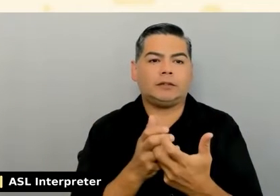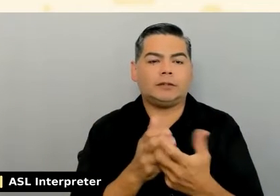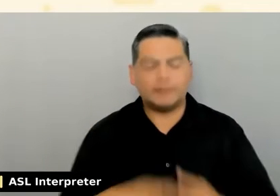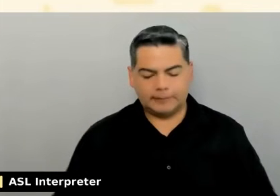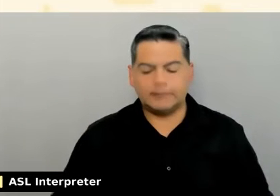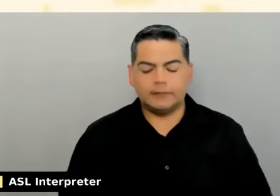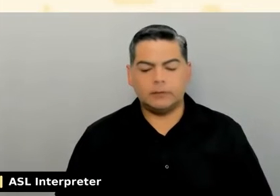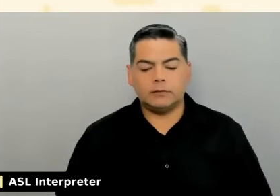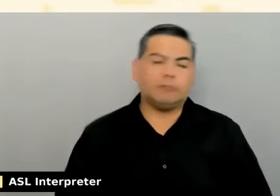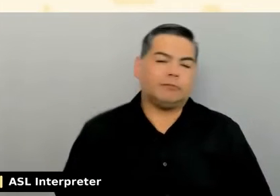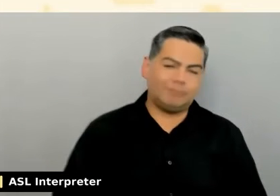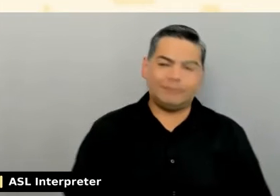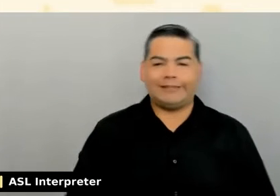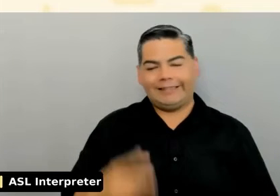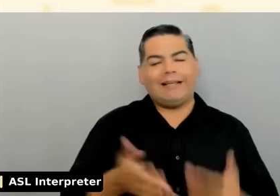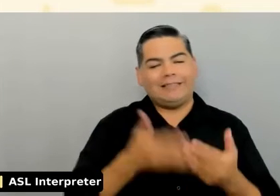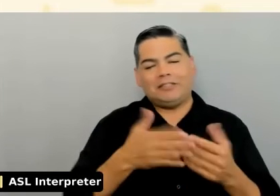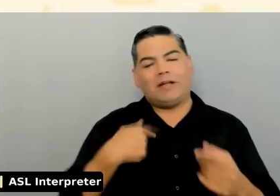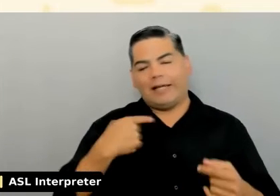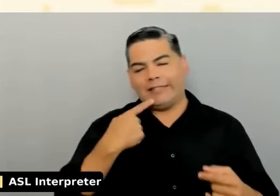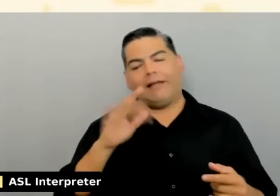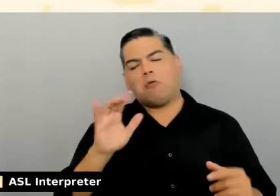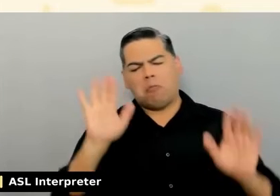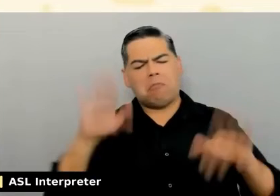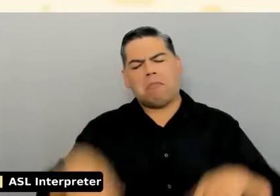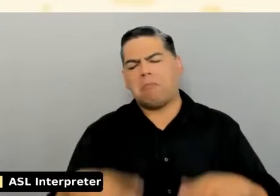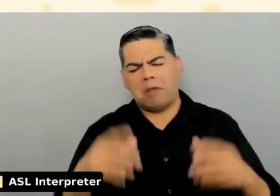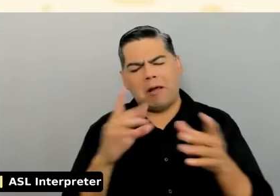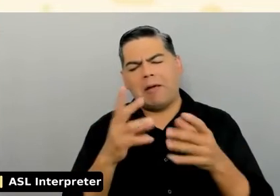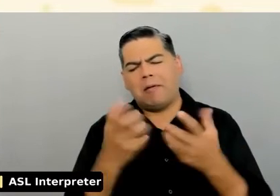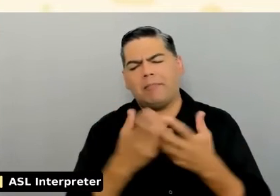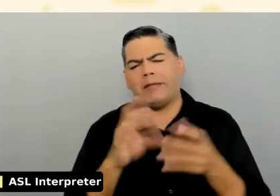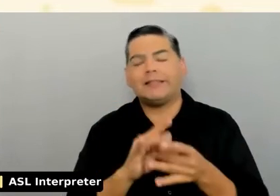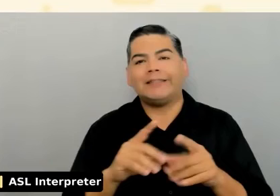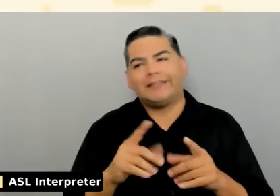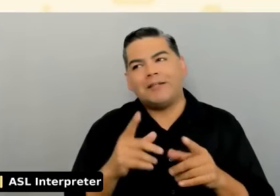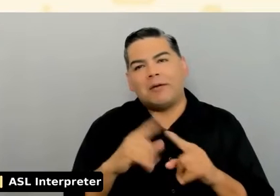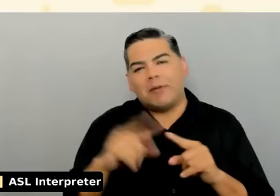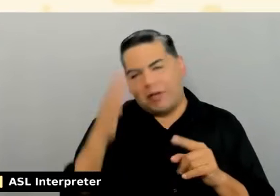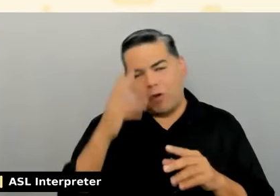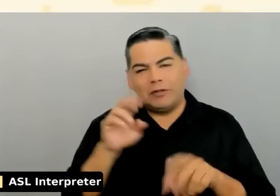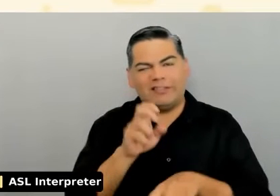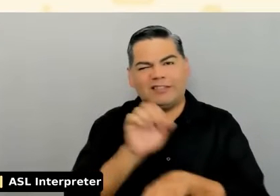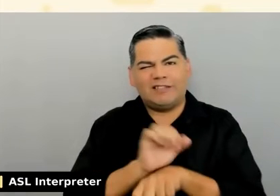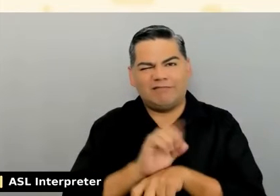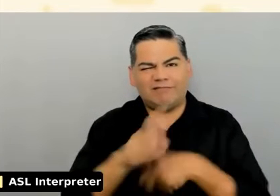Easier said than done. Yes, depending on different design layouts, there are challenges